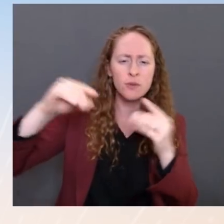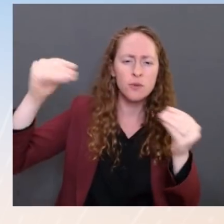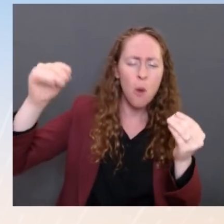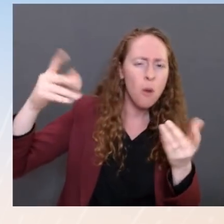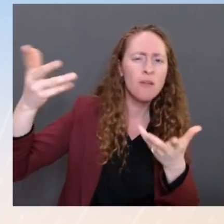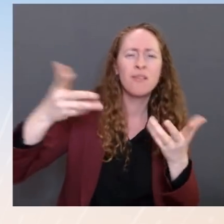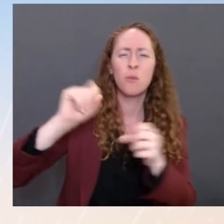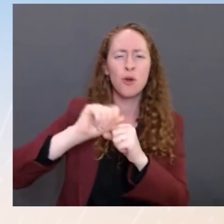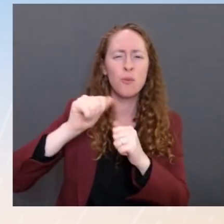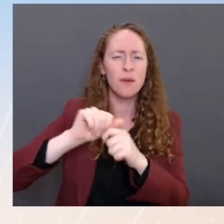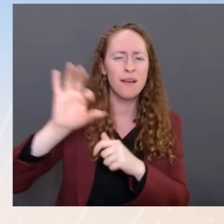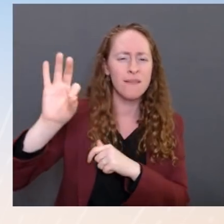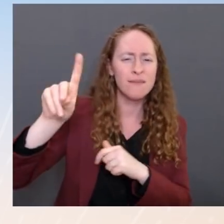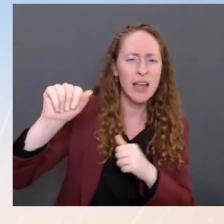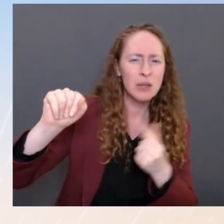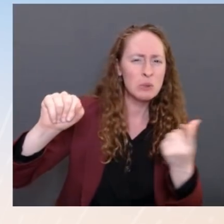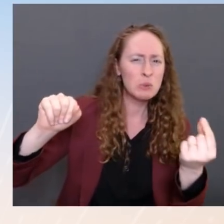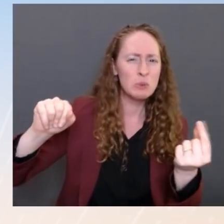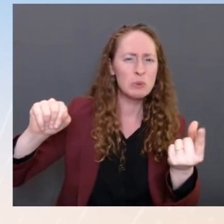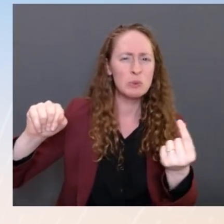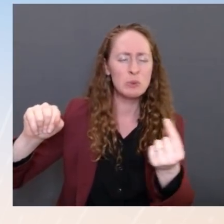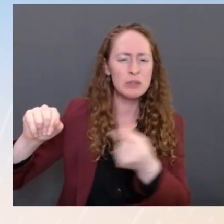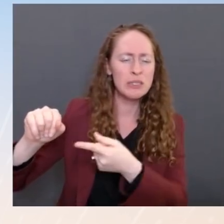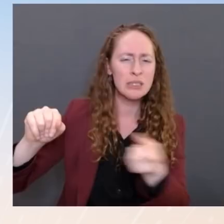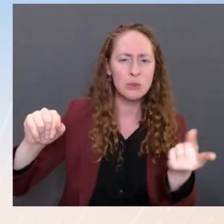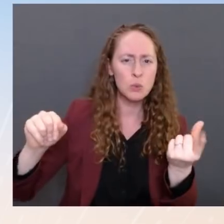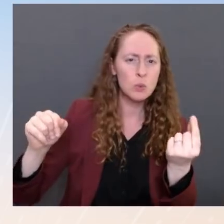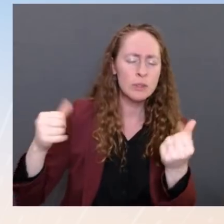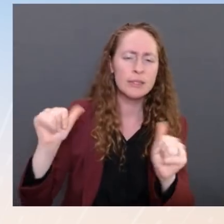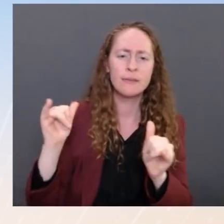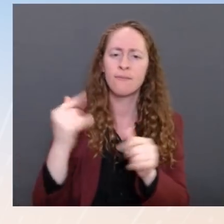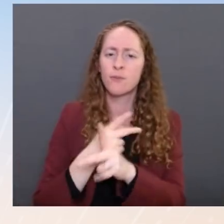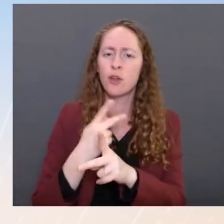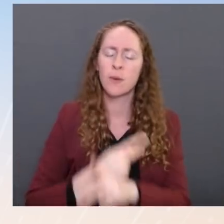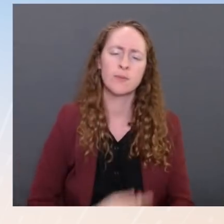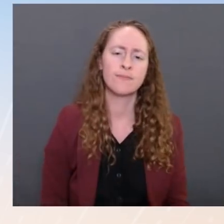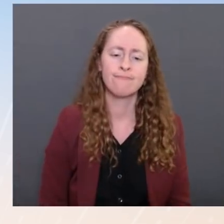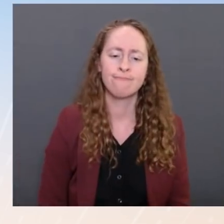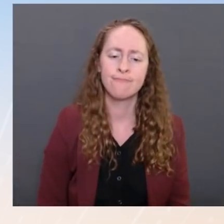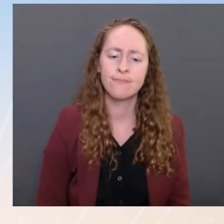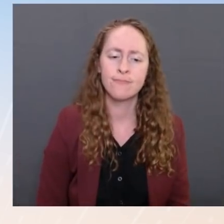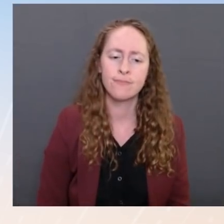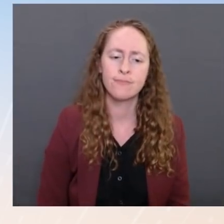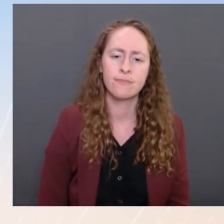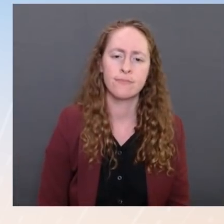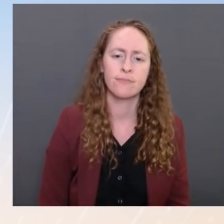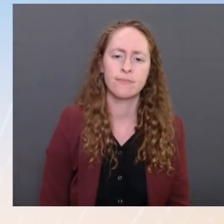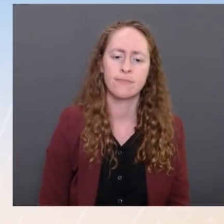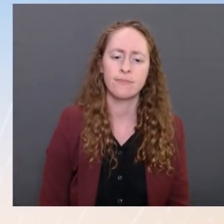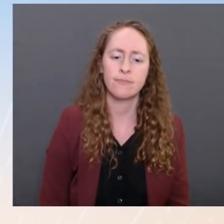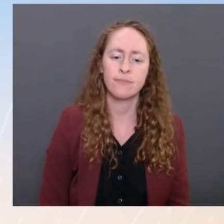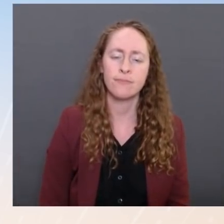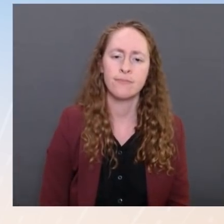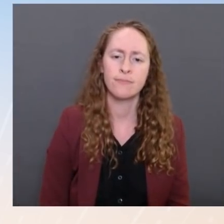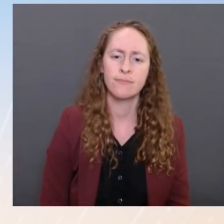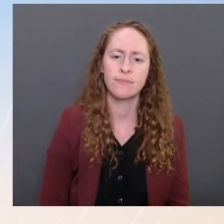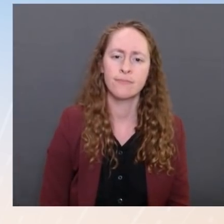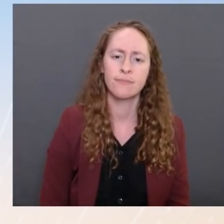laying all the specifics out now. Go ahead. The Press: And briefly, on a different topic of "ultra-MAGA" -- now, you saw Representative Elise Stefanik